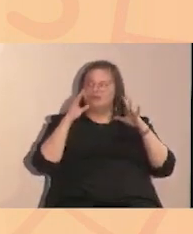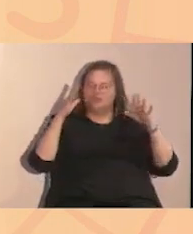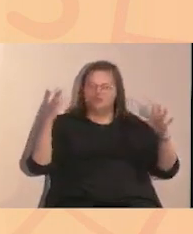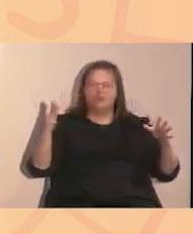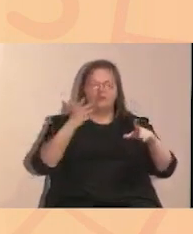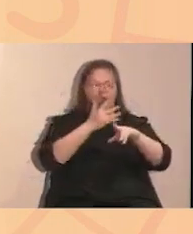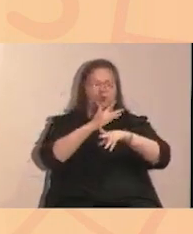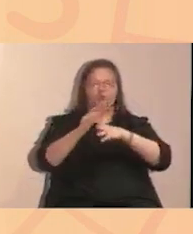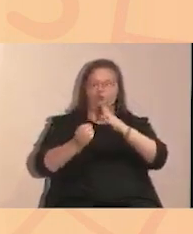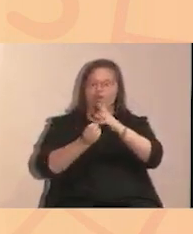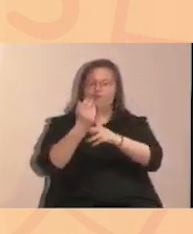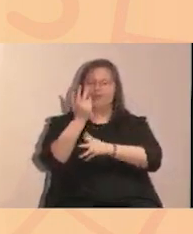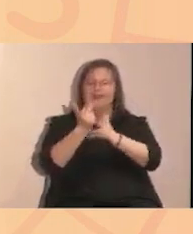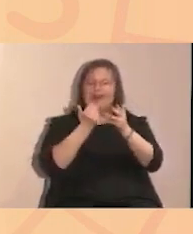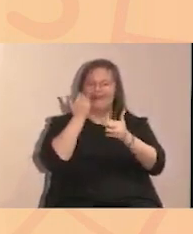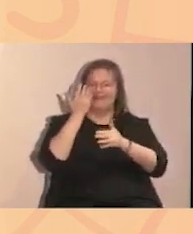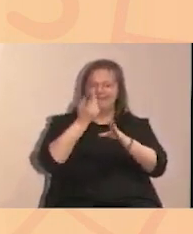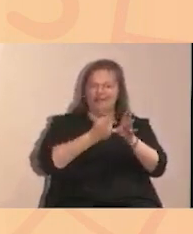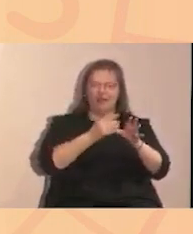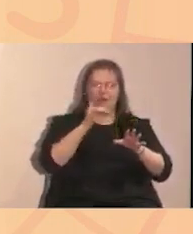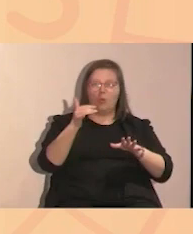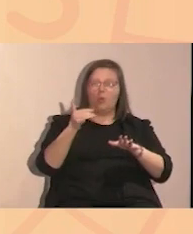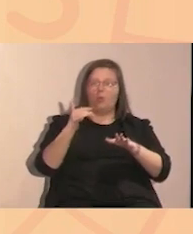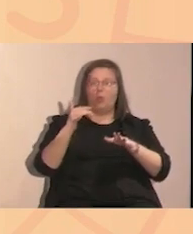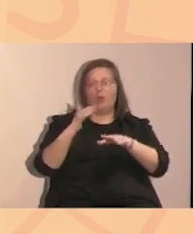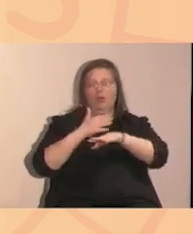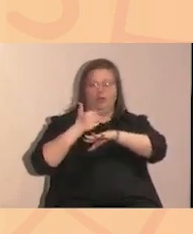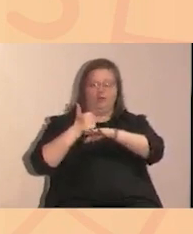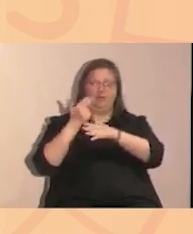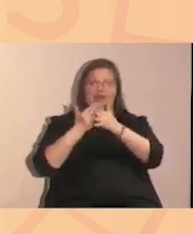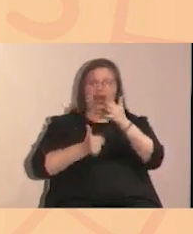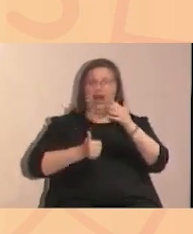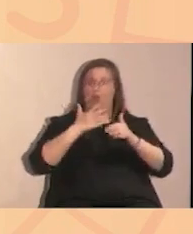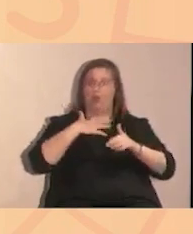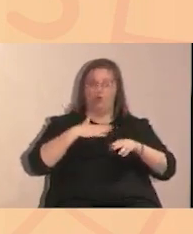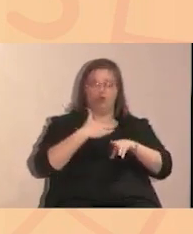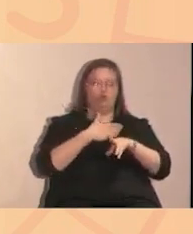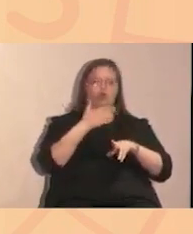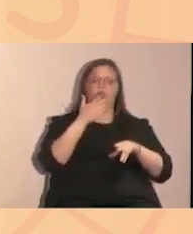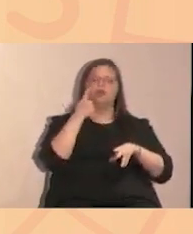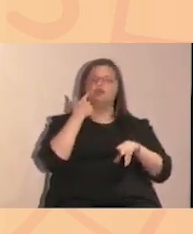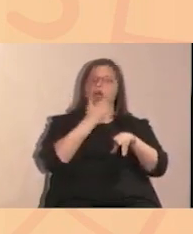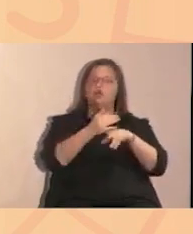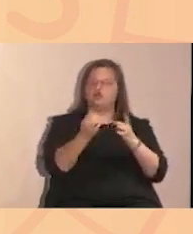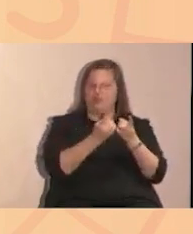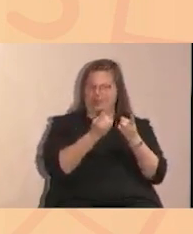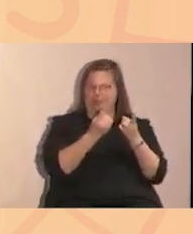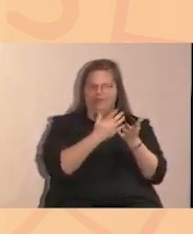artists each year or established artists who choose to work in new ways. And so for us, this has been a really great testing ground,